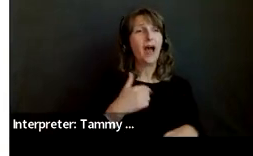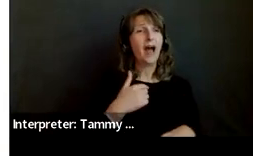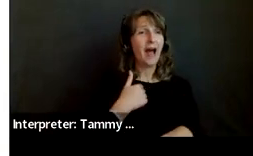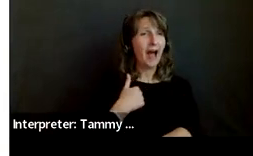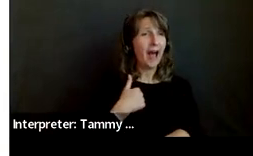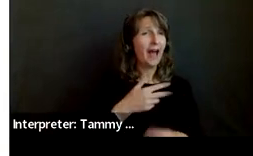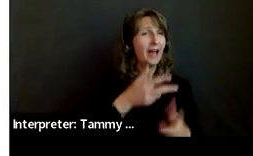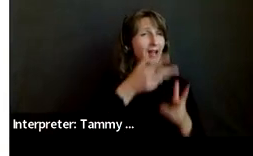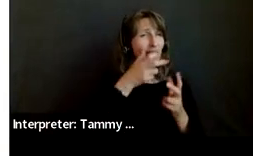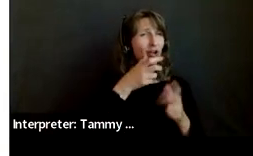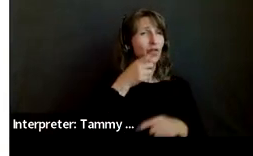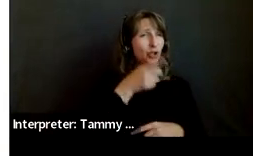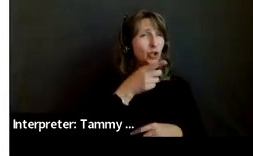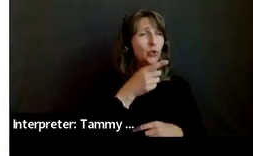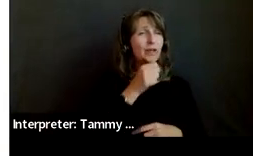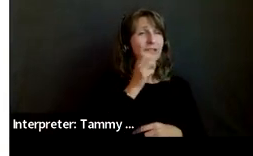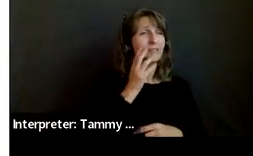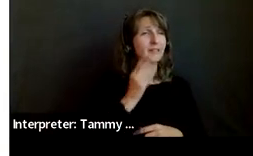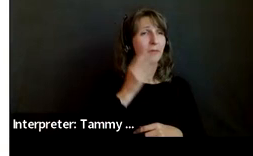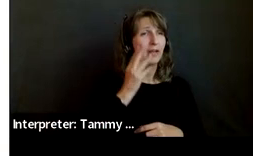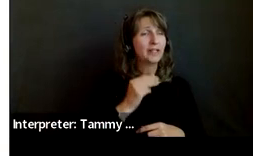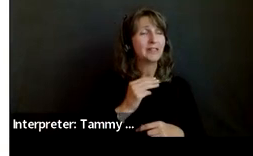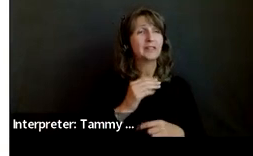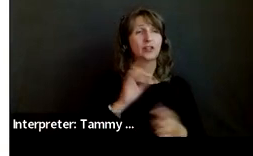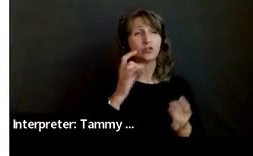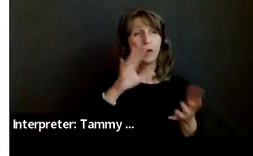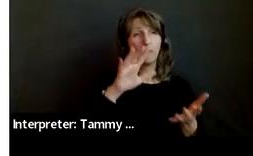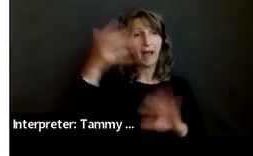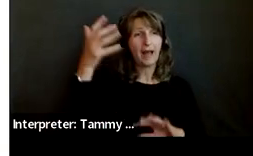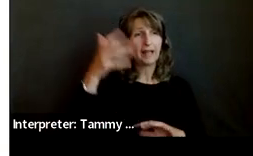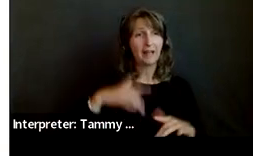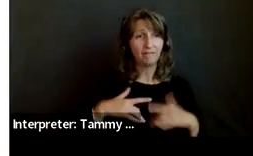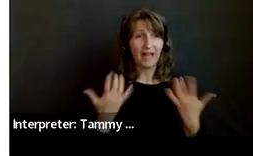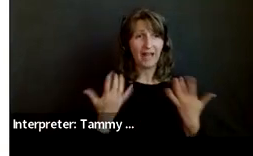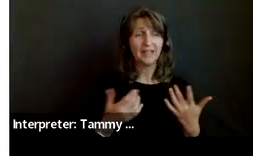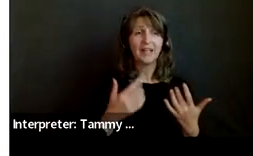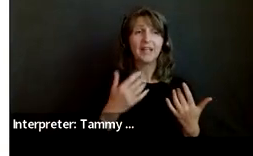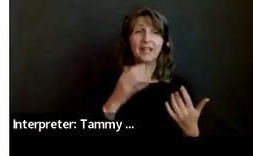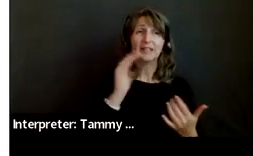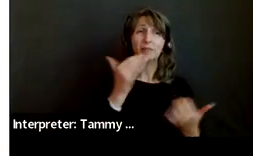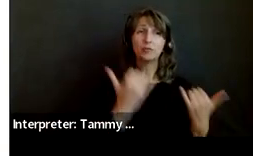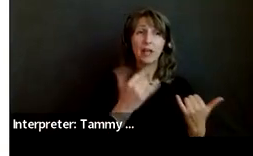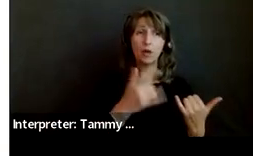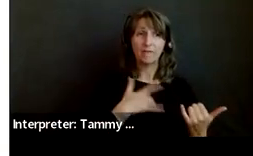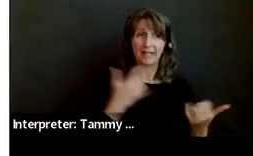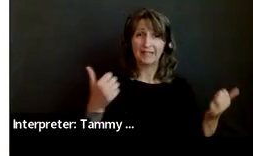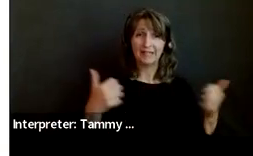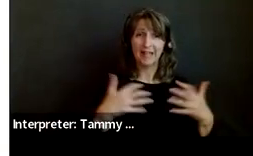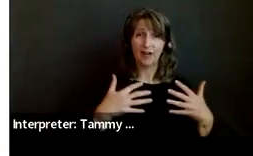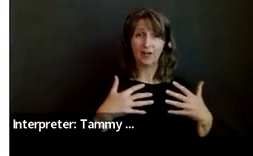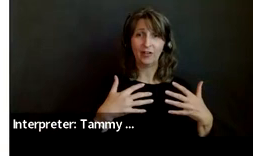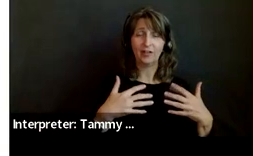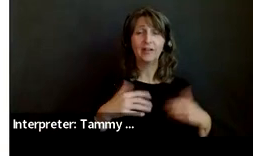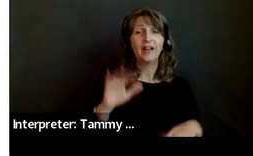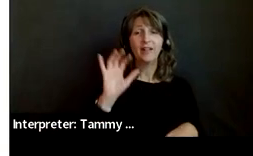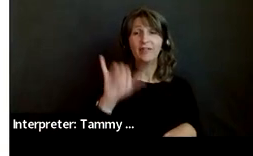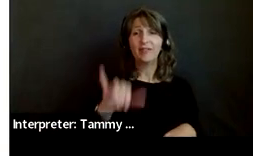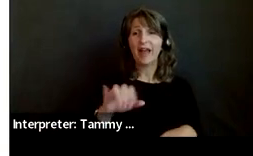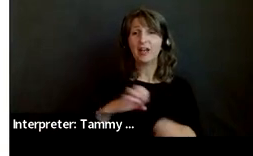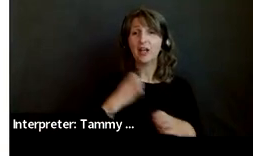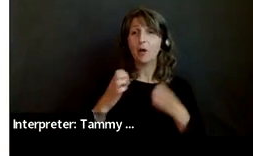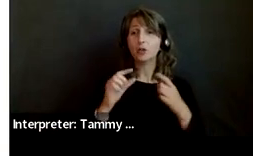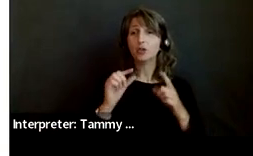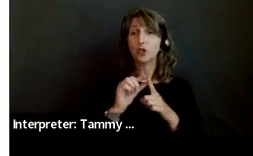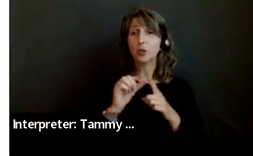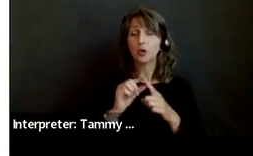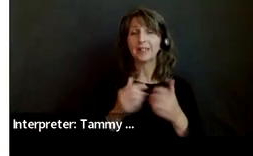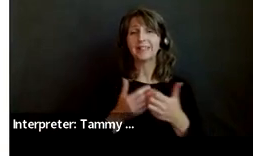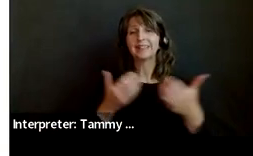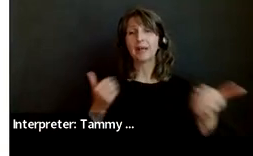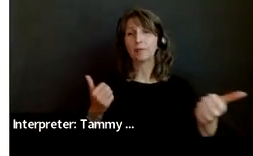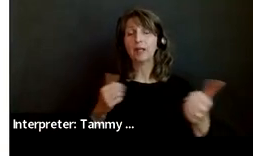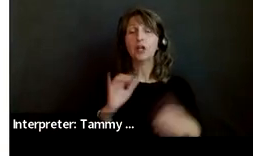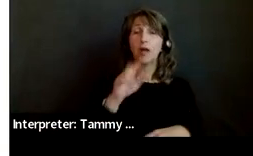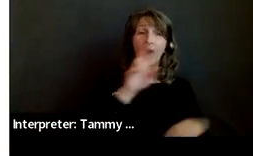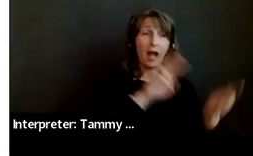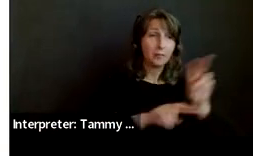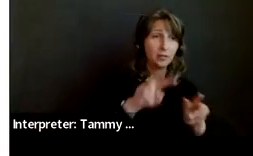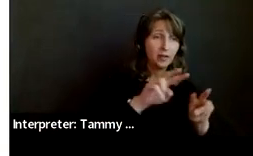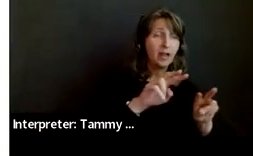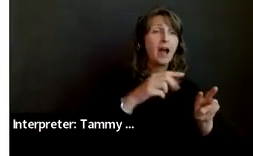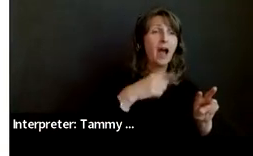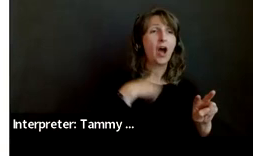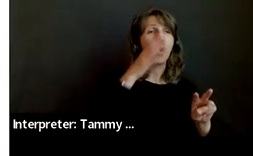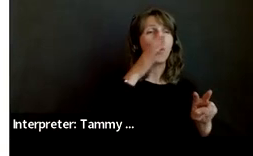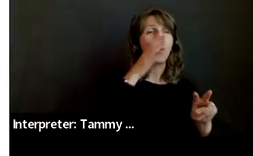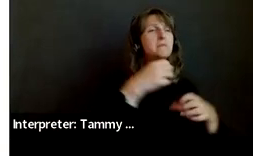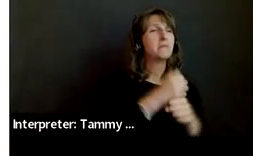That is the difference. That evaluation, it sounds like you're feeling scared of that emotion word is separate from the observation, which is the paraphrase of what's someone has told you.